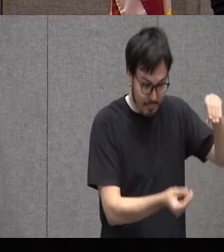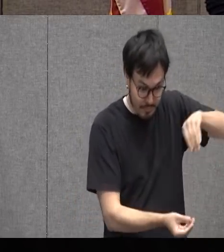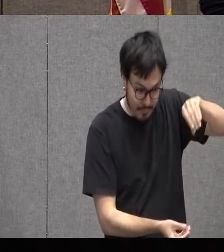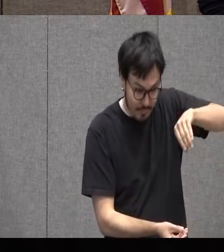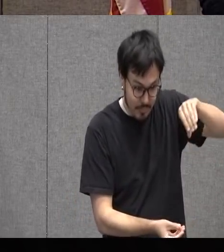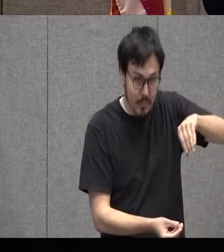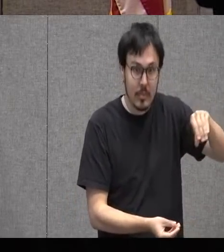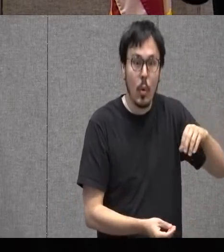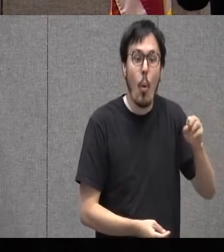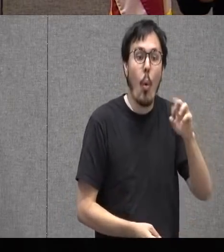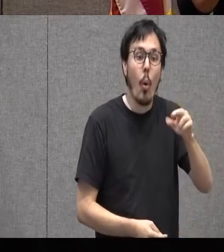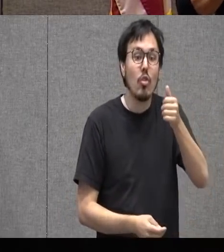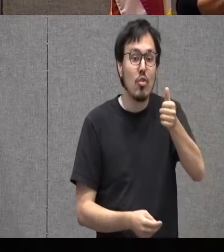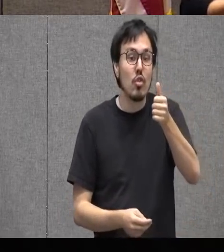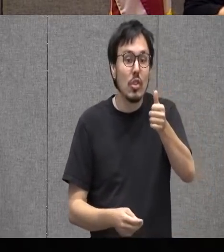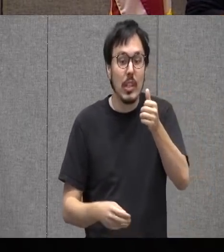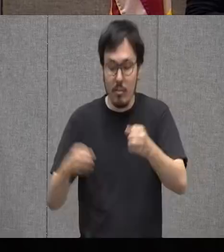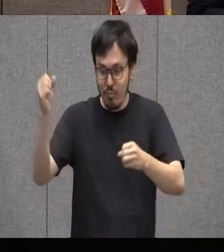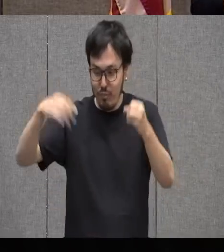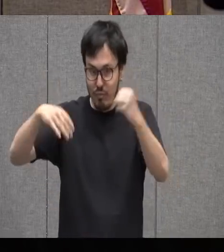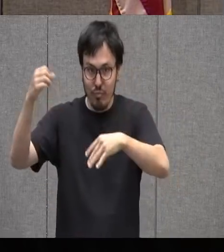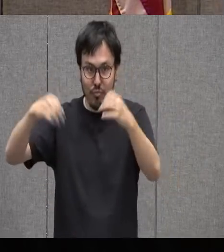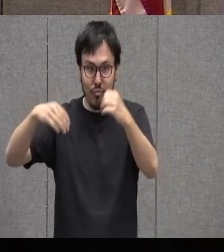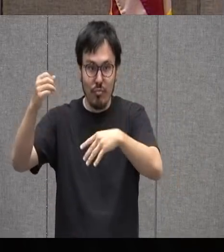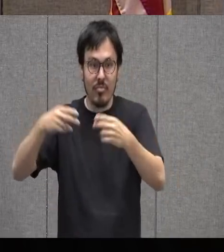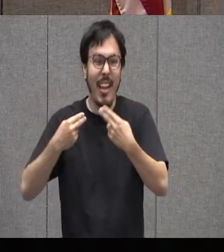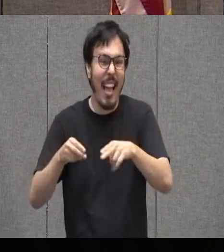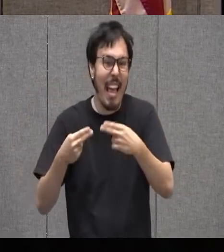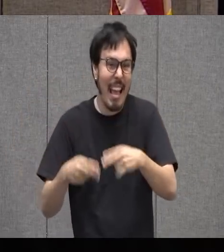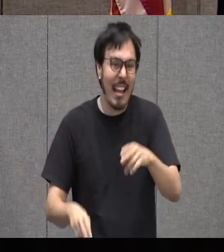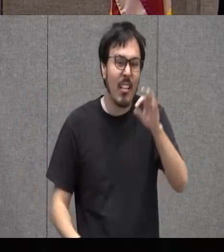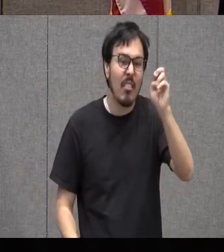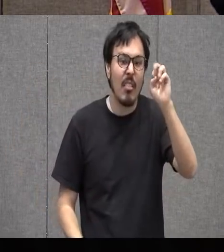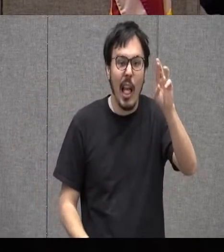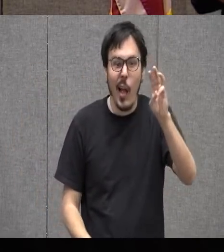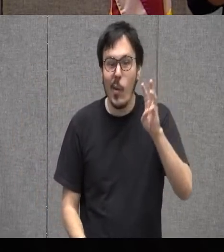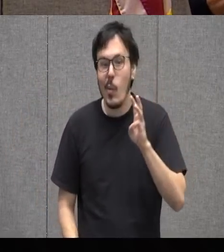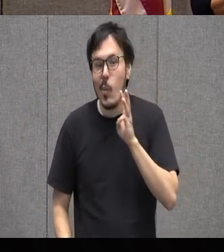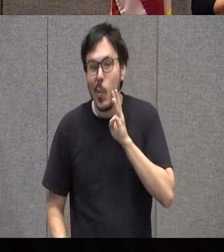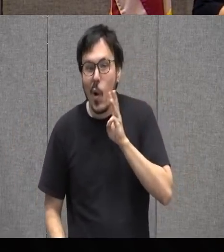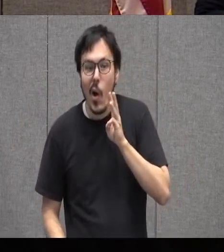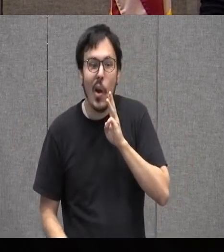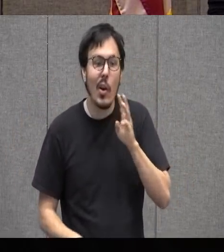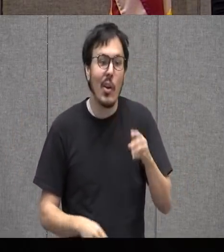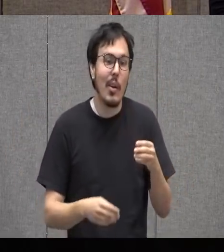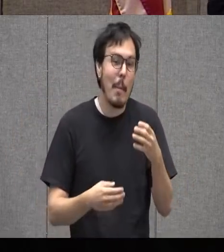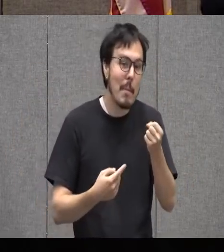You have eggs and flour, water, milk, baking soda, baking powder.